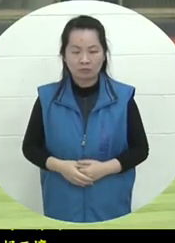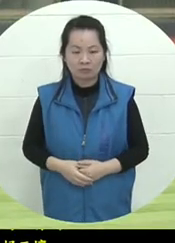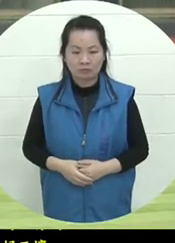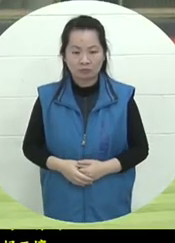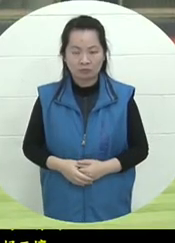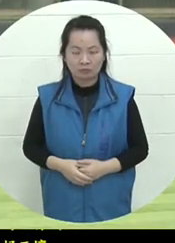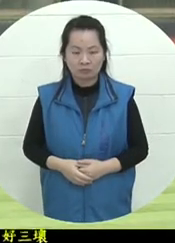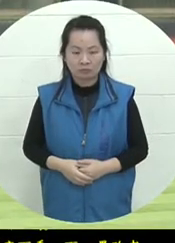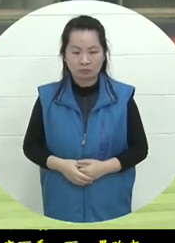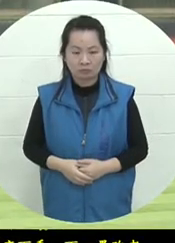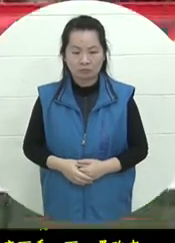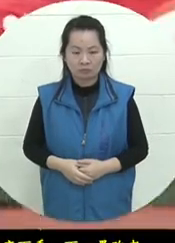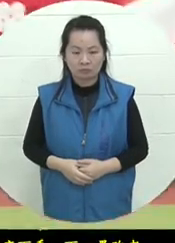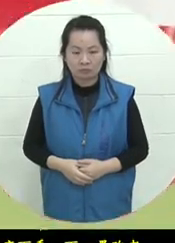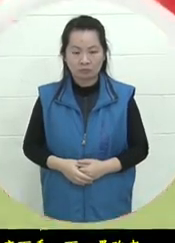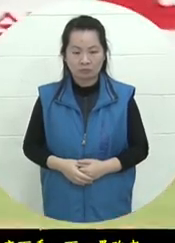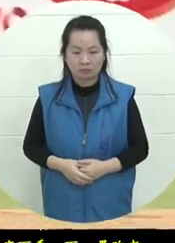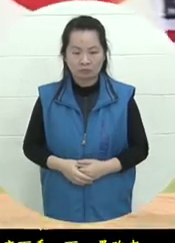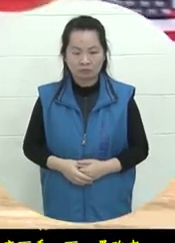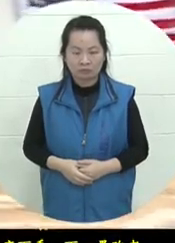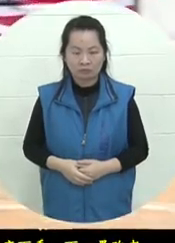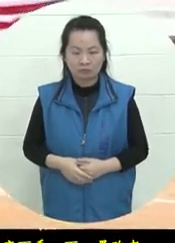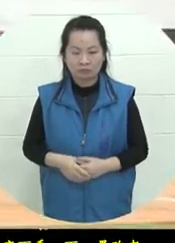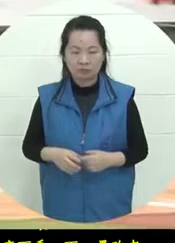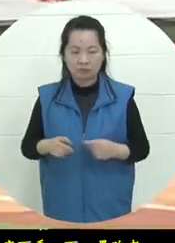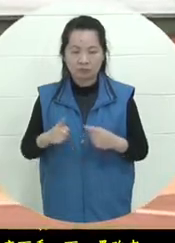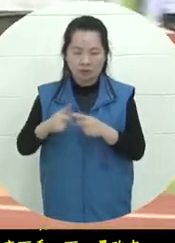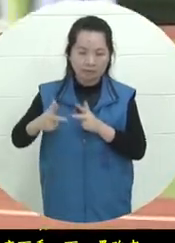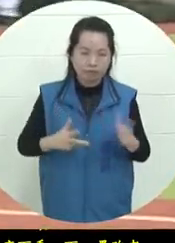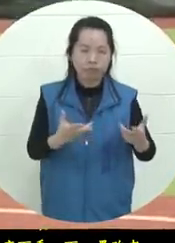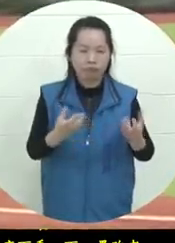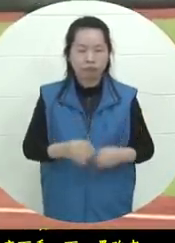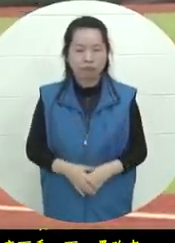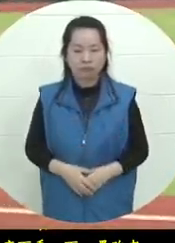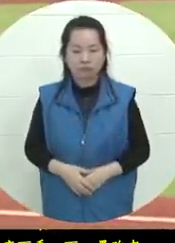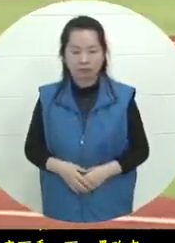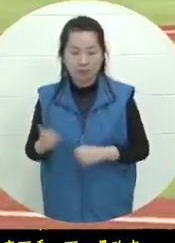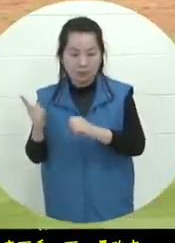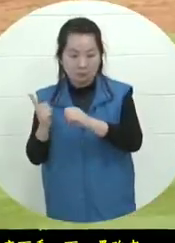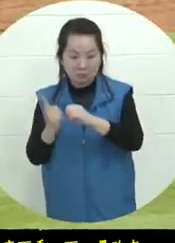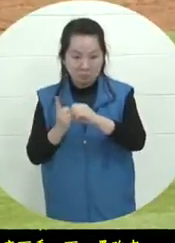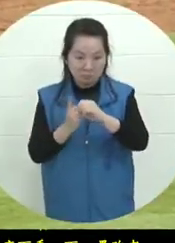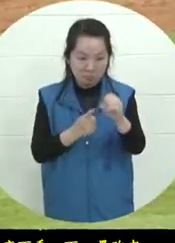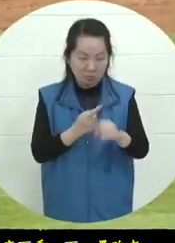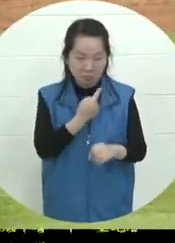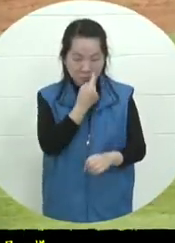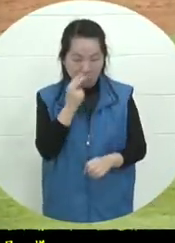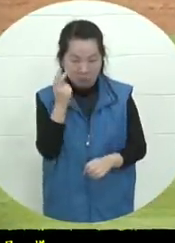. In the end, the runner here did not start. The batter also carefully selected the ball. This is a good opportunity for